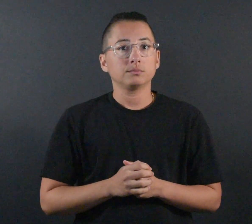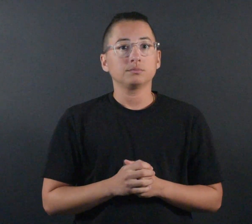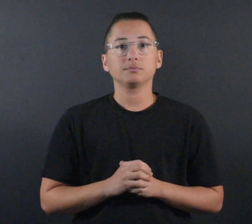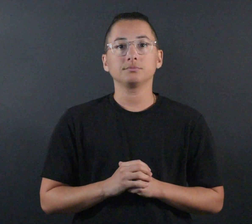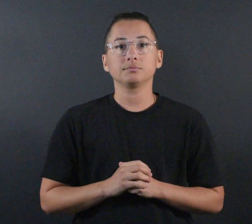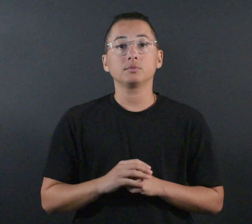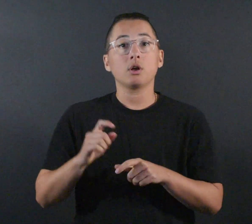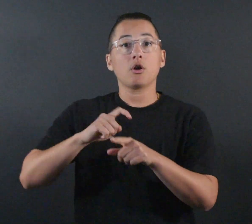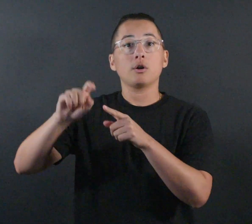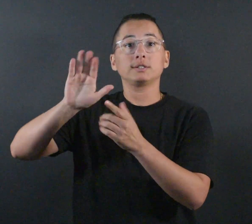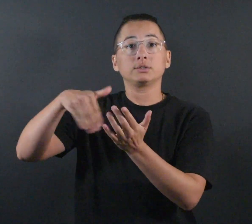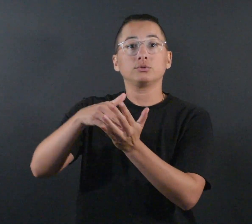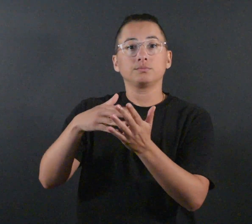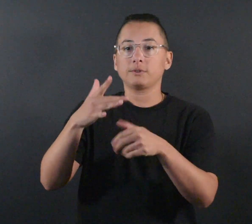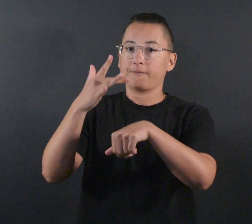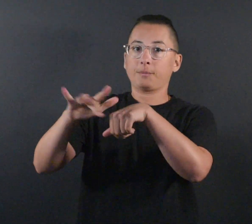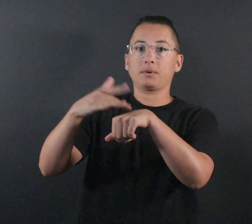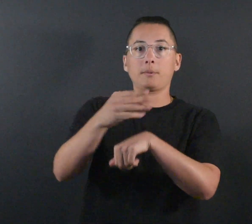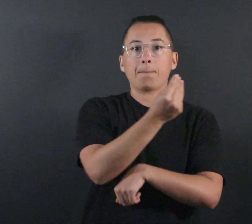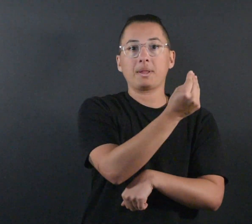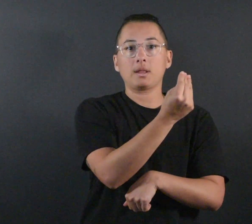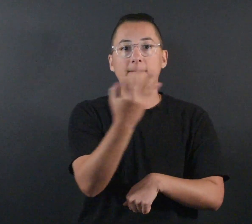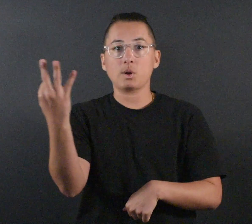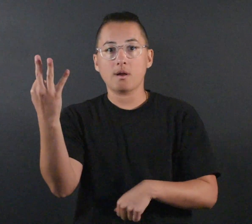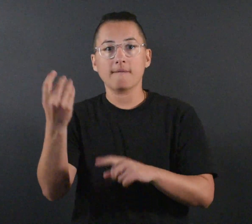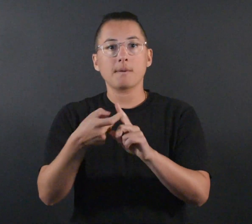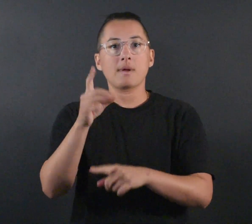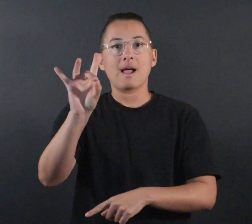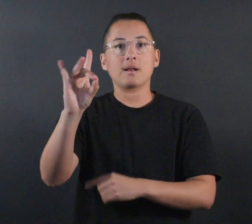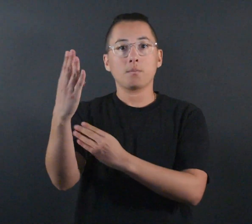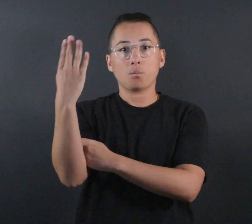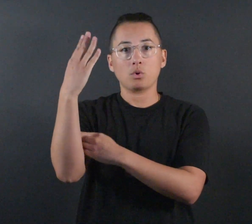The call center is available Monday - Friday from 8 a.m. to 4 p.m.